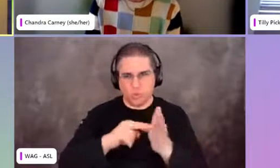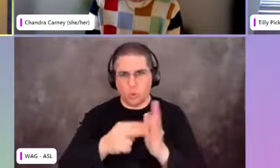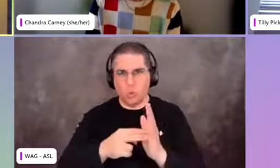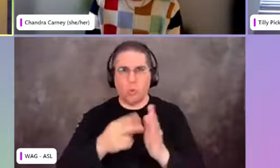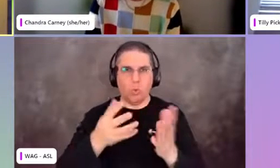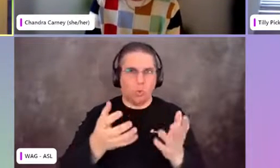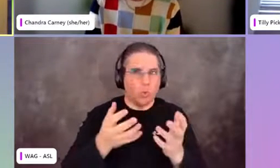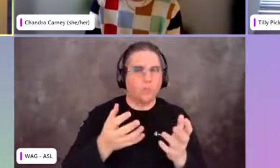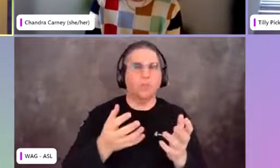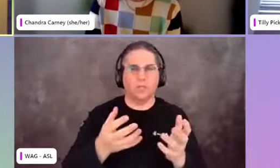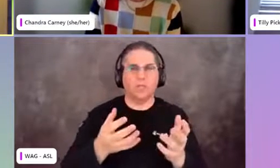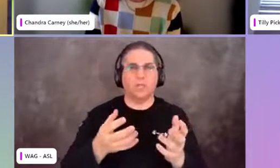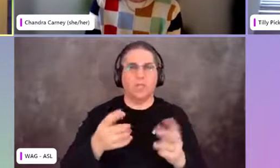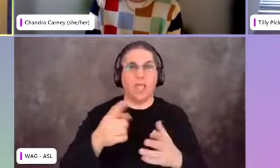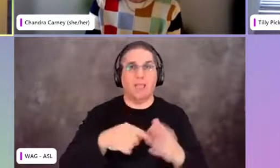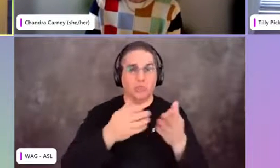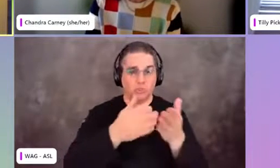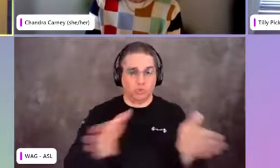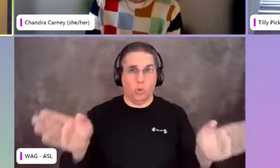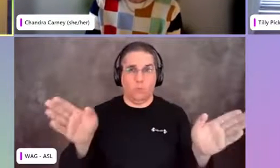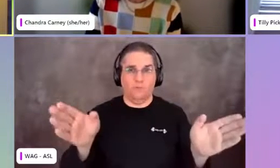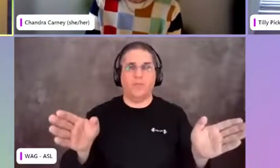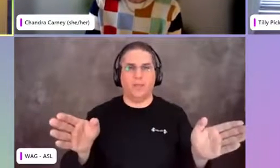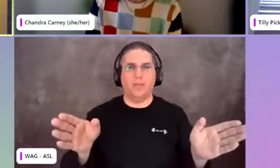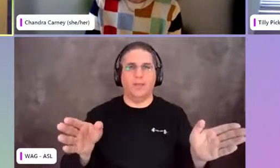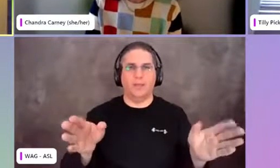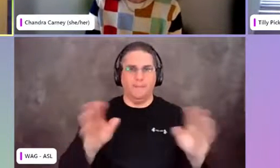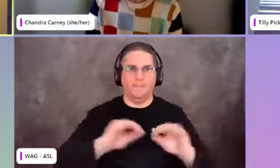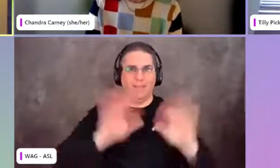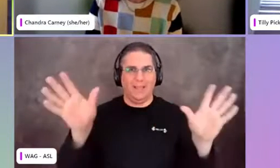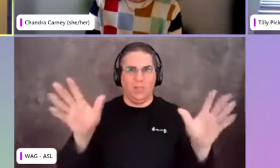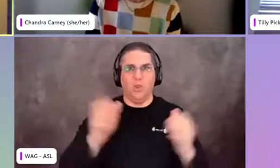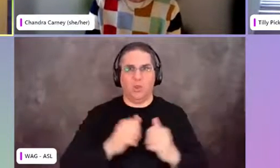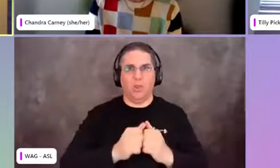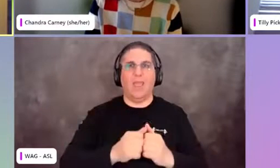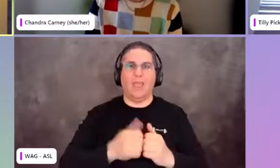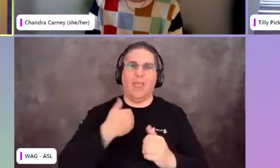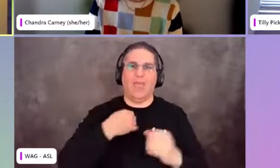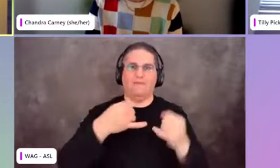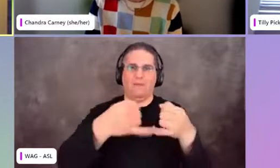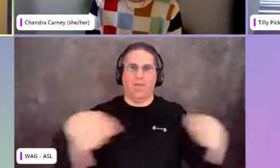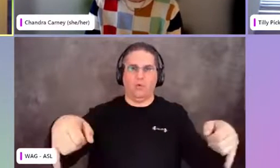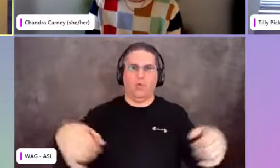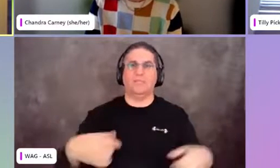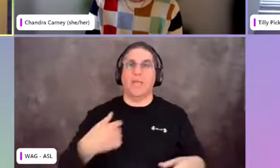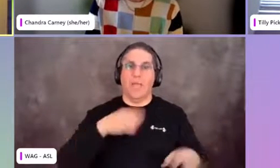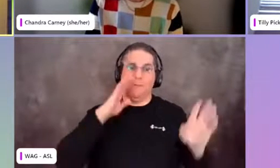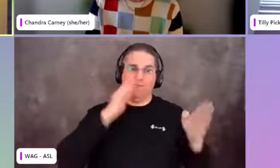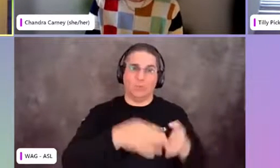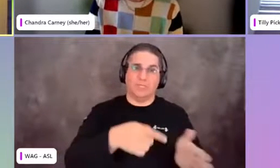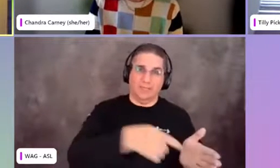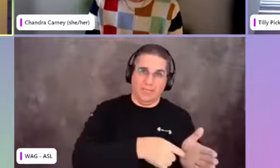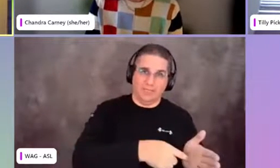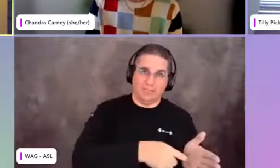[ZOE] I would say something I wish I did earlier would start communicating, intentions, goals, what you were looking